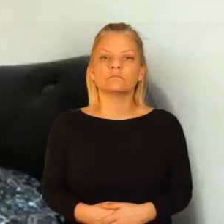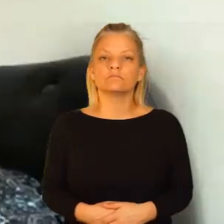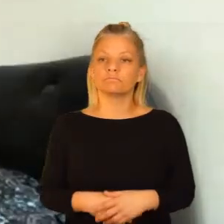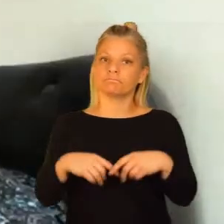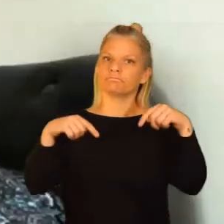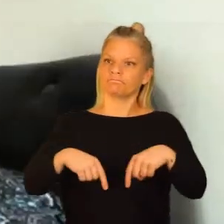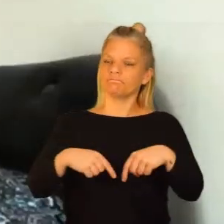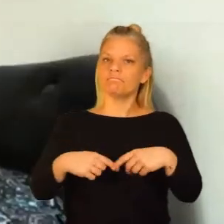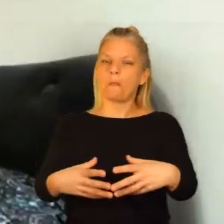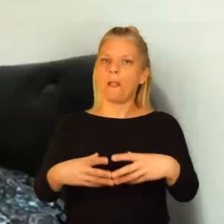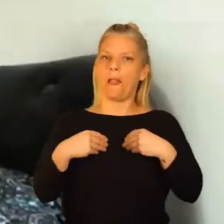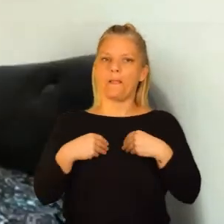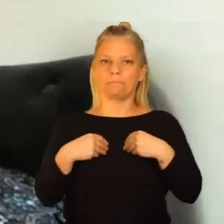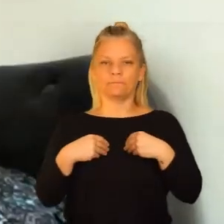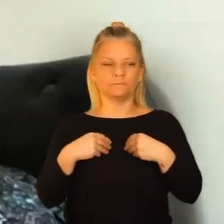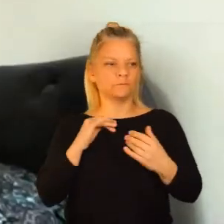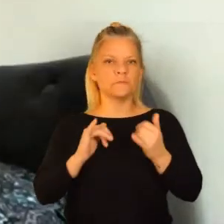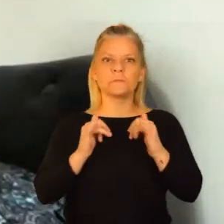the importance of being an imperfect facilitator.